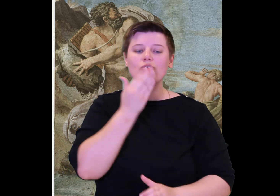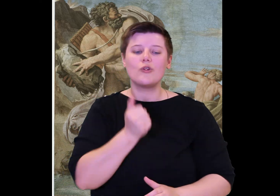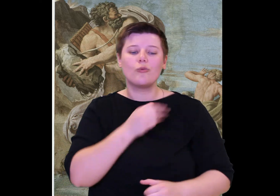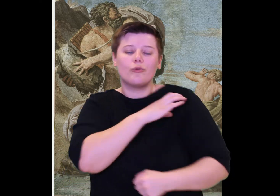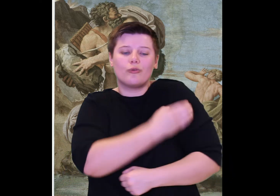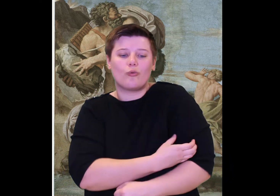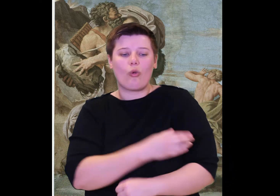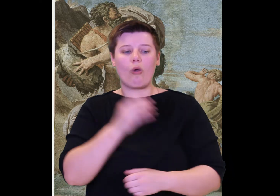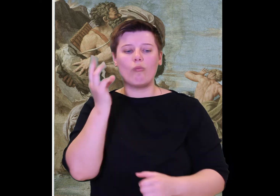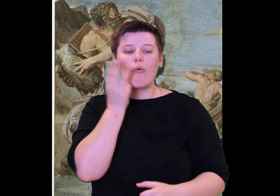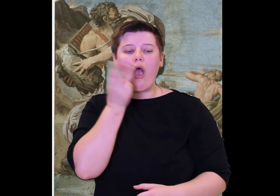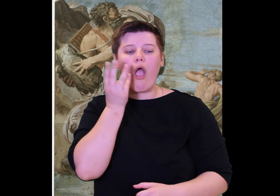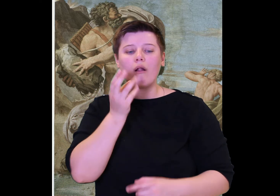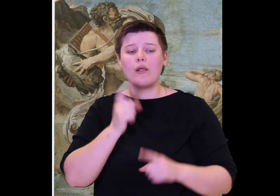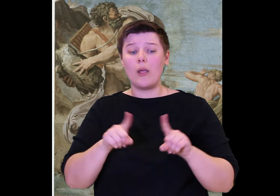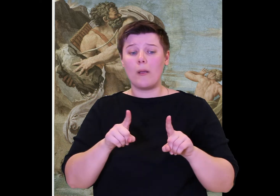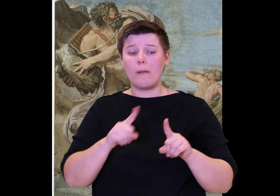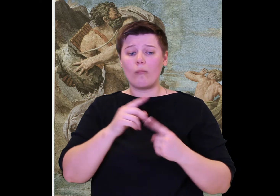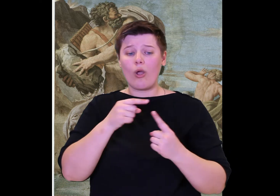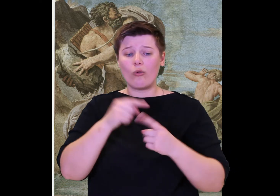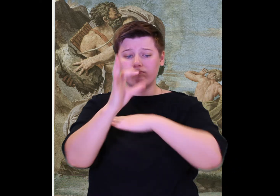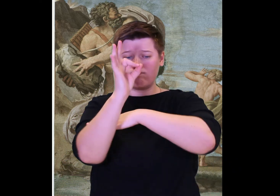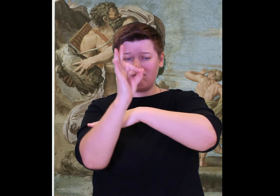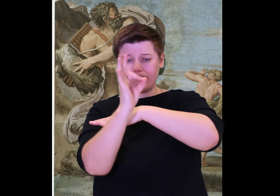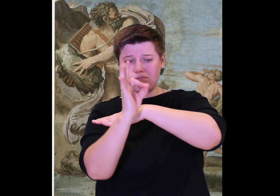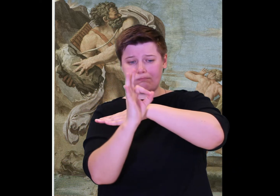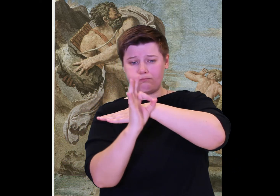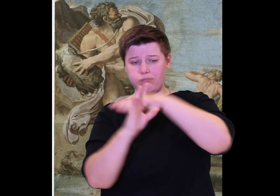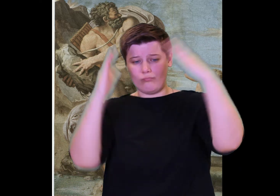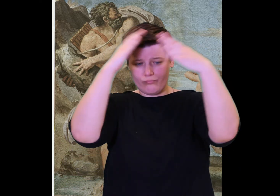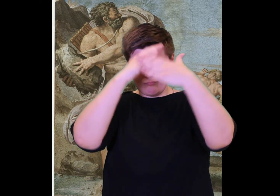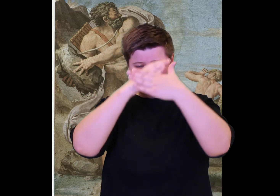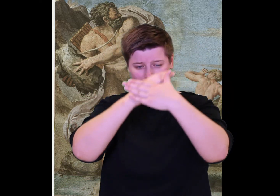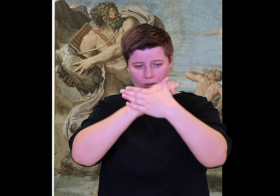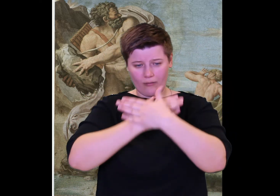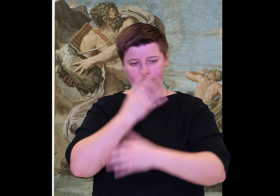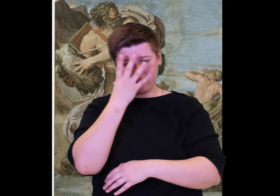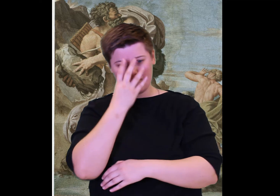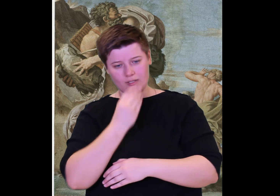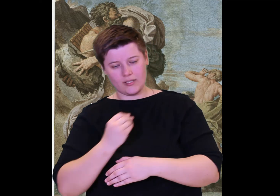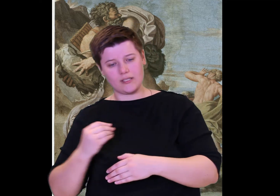We beached our ship and disembarked, then took the sheep that we had stolen from